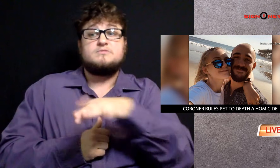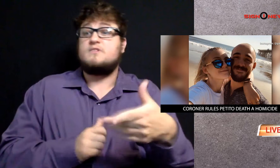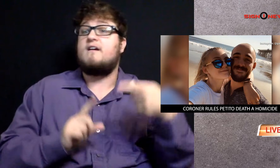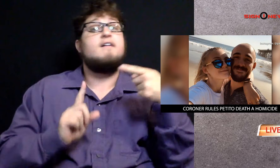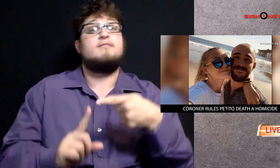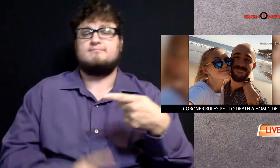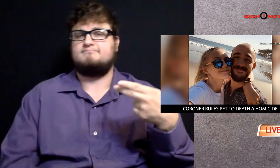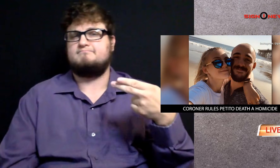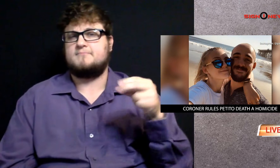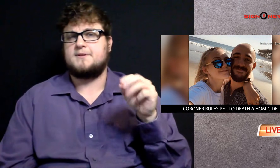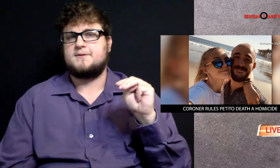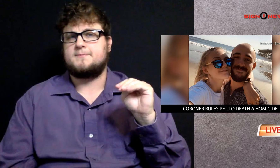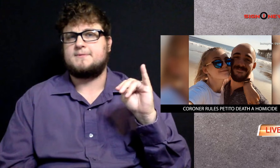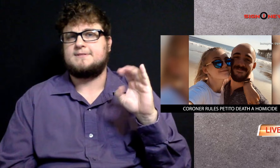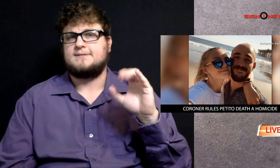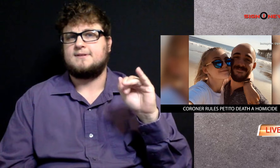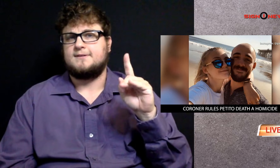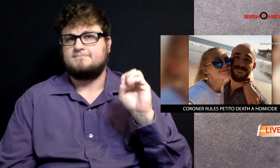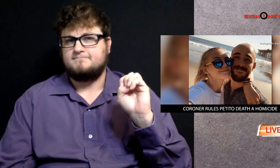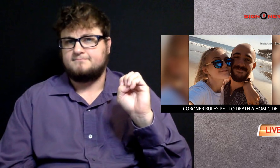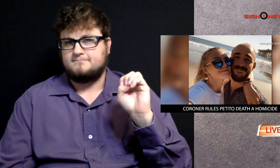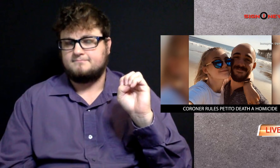but the fbi has announced the initial determination for the manner of death is